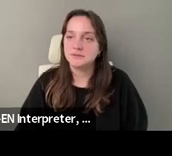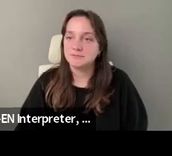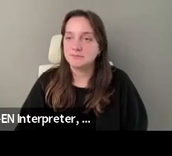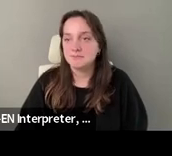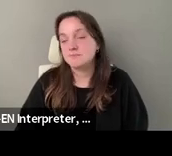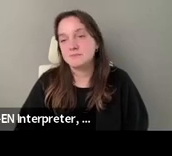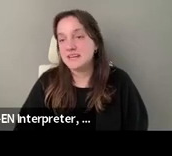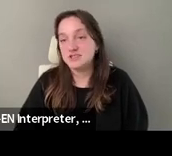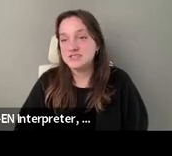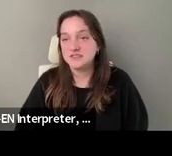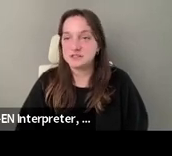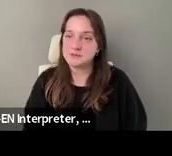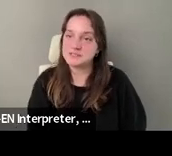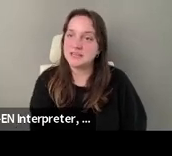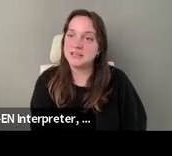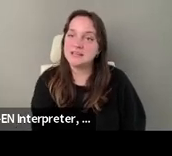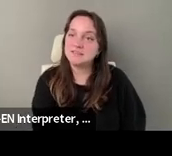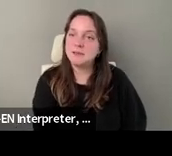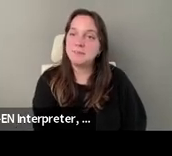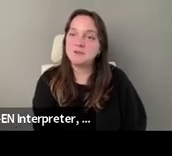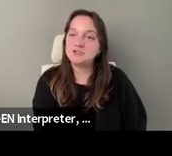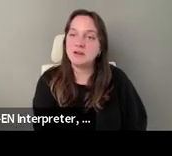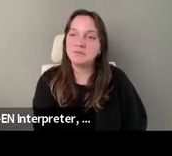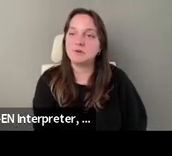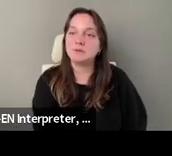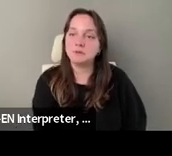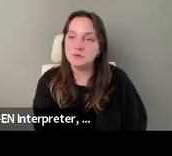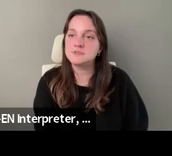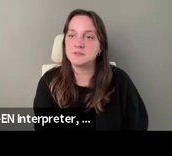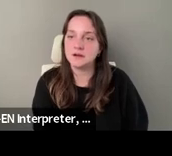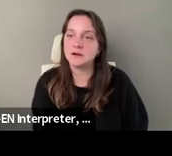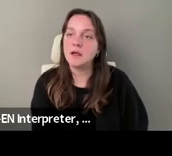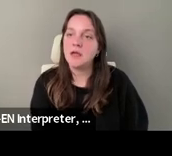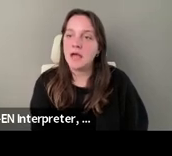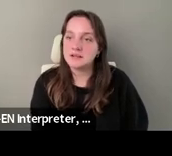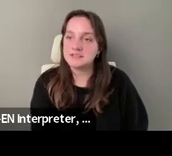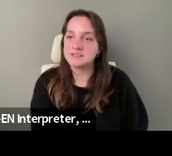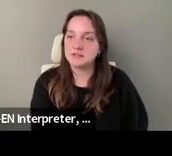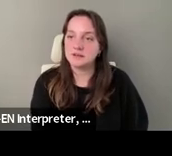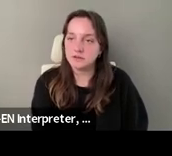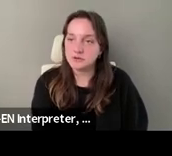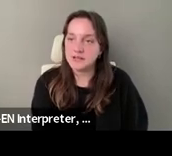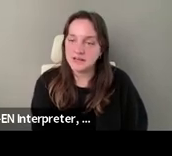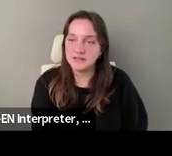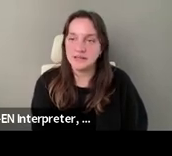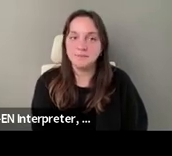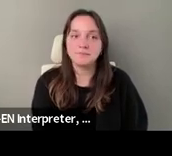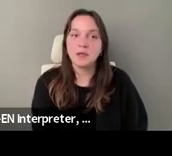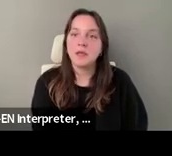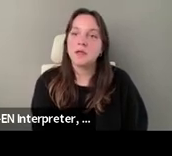And deaf people in general lose their access to their cultural identity.